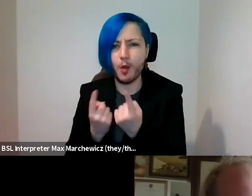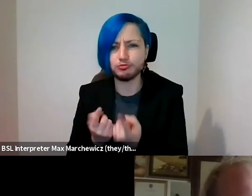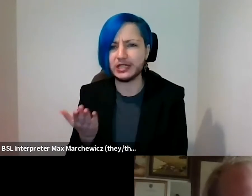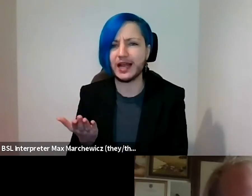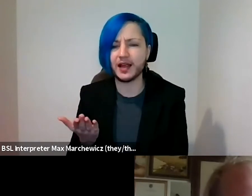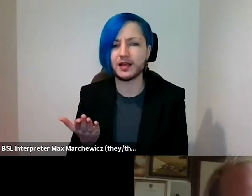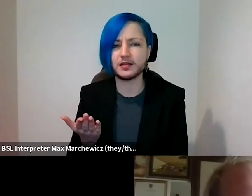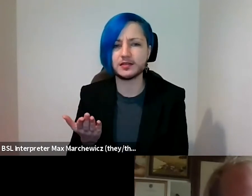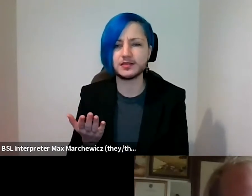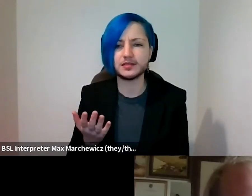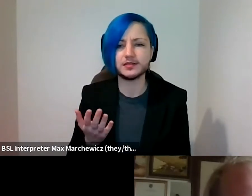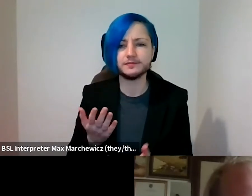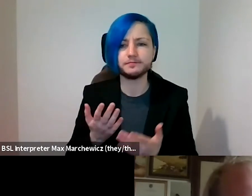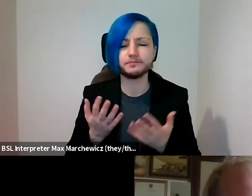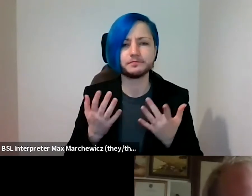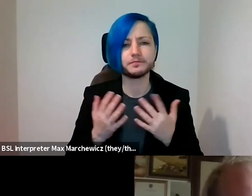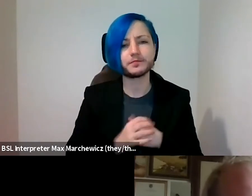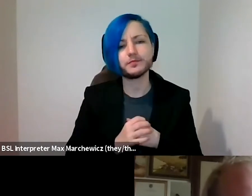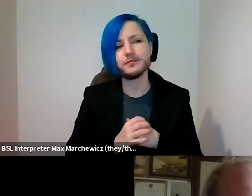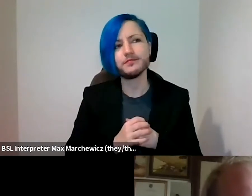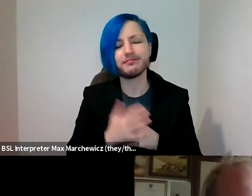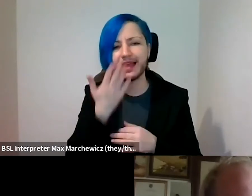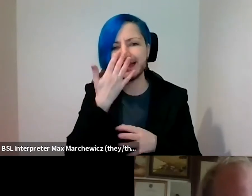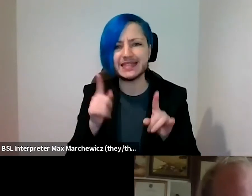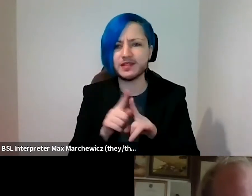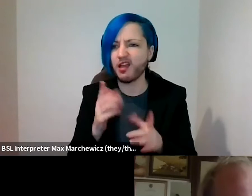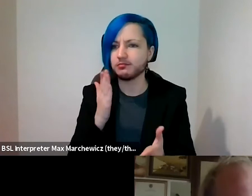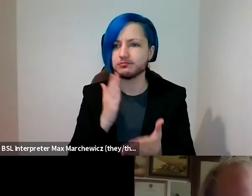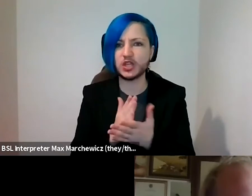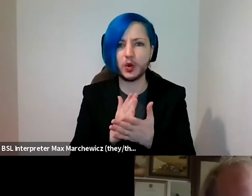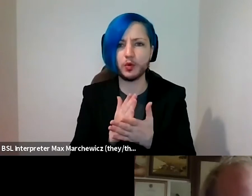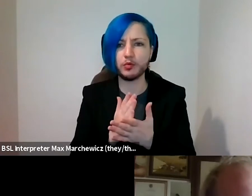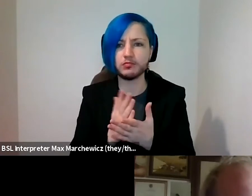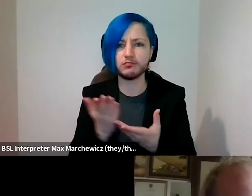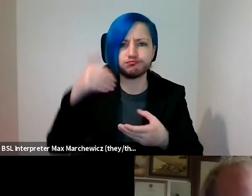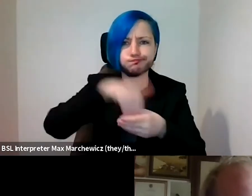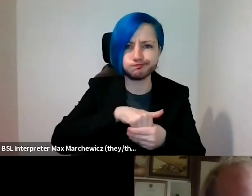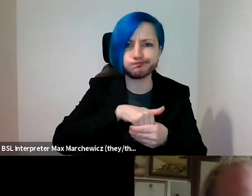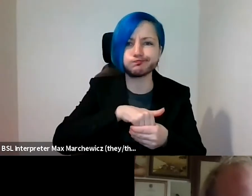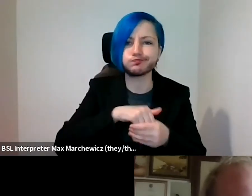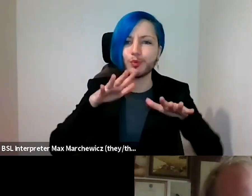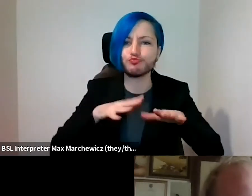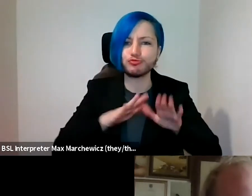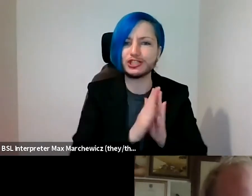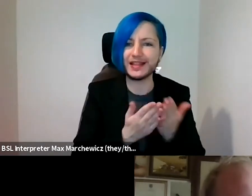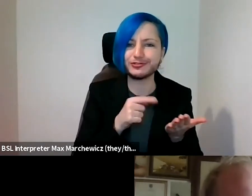it appears so, it seems to be so established, so embedded in British literature, you know, from,